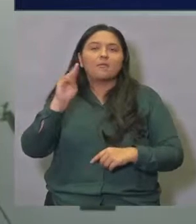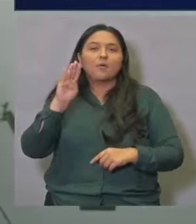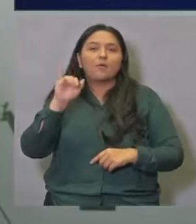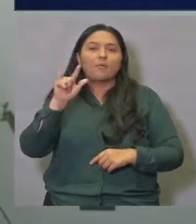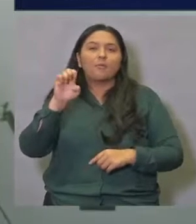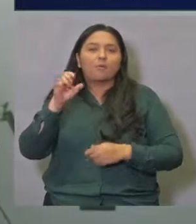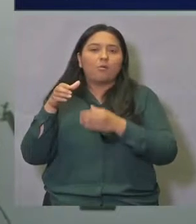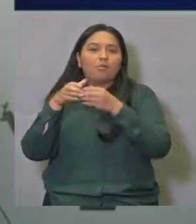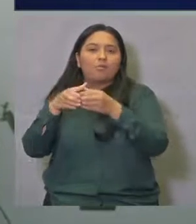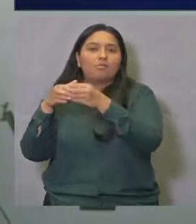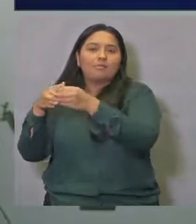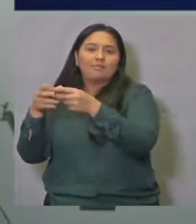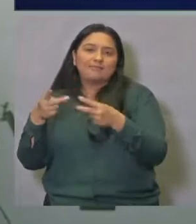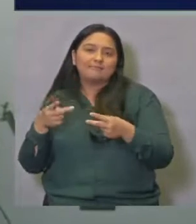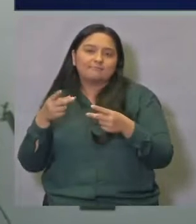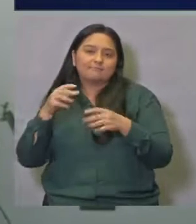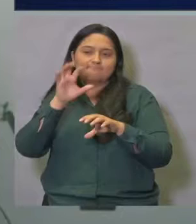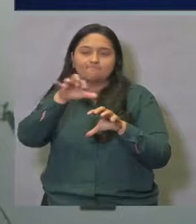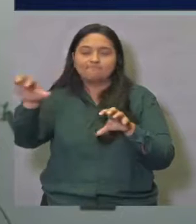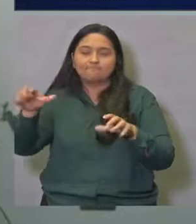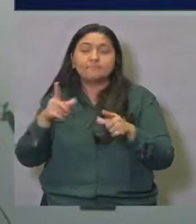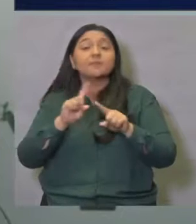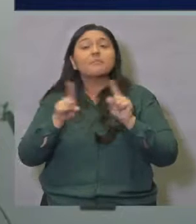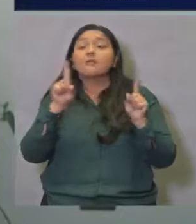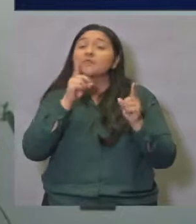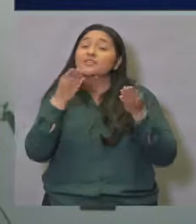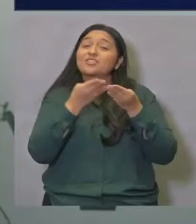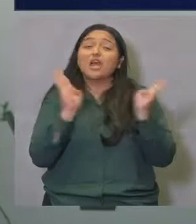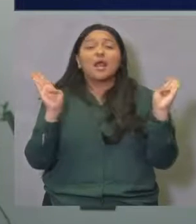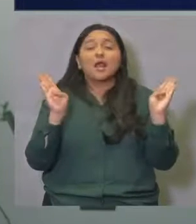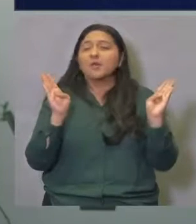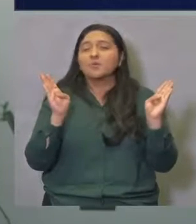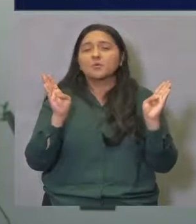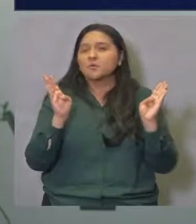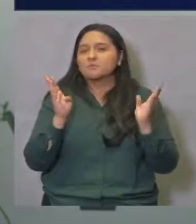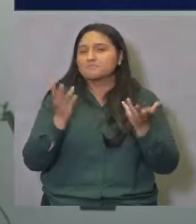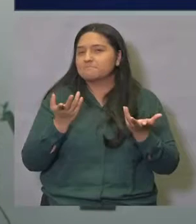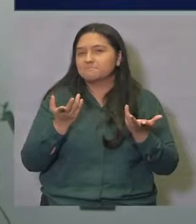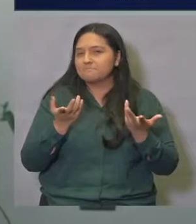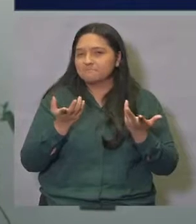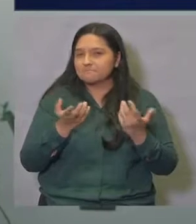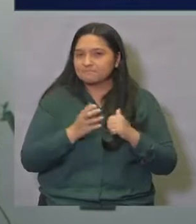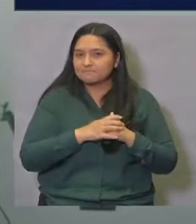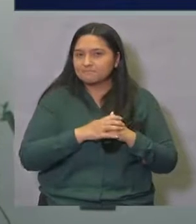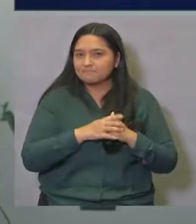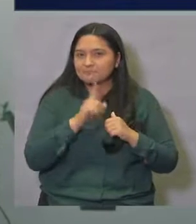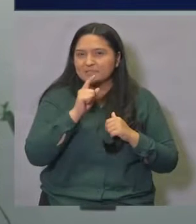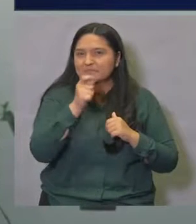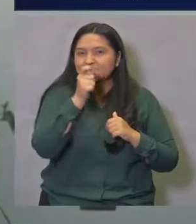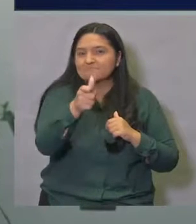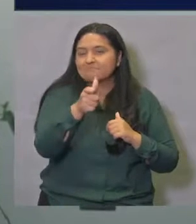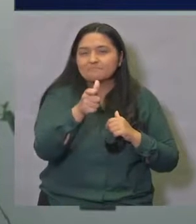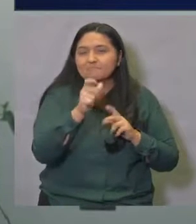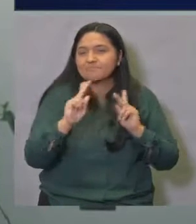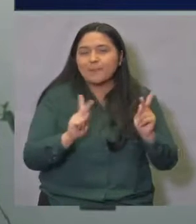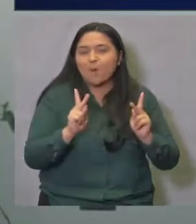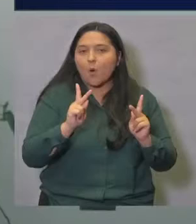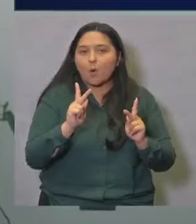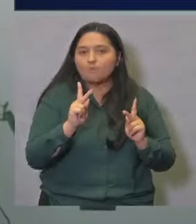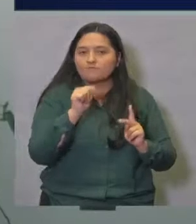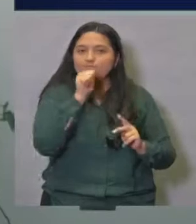MORE AT THE MOBILE SITES.